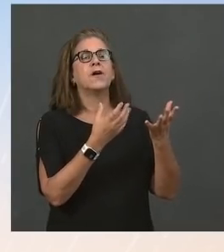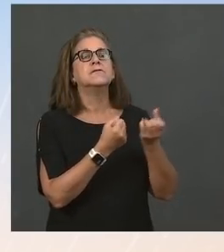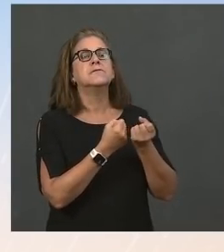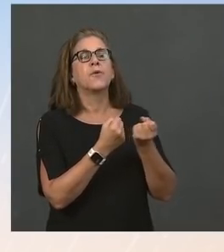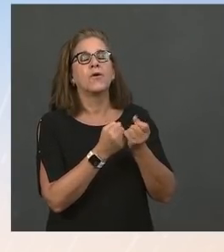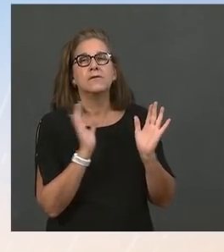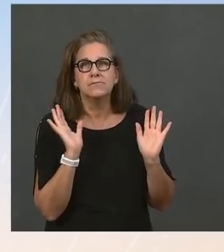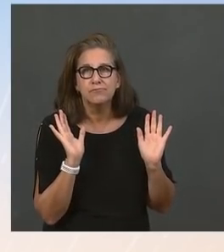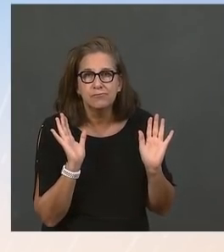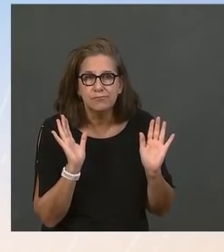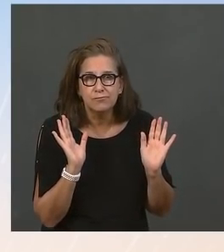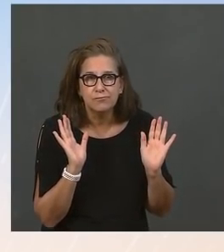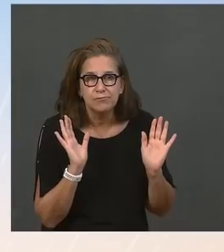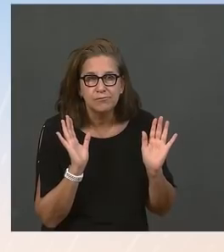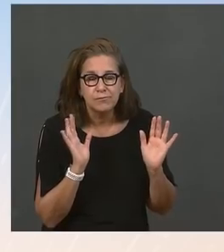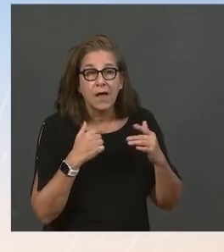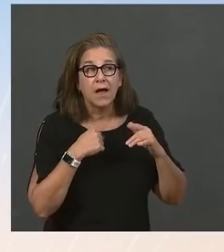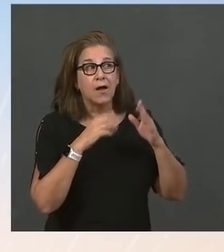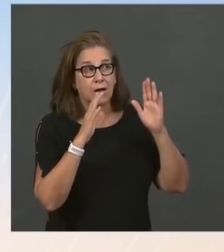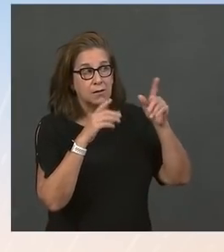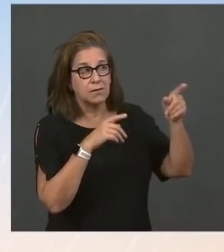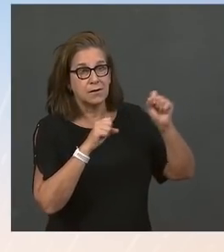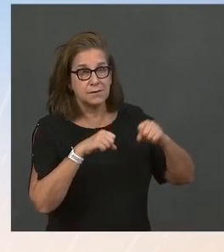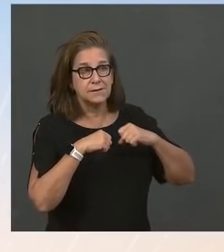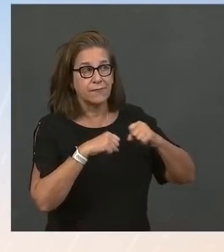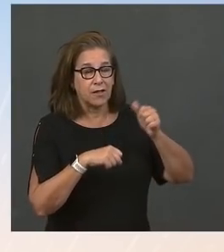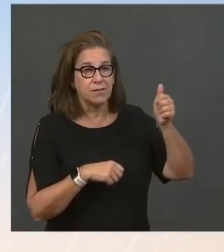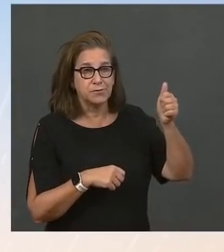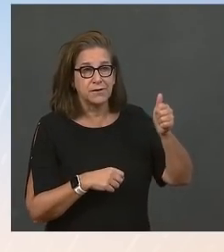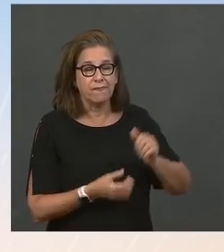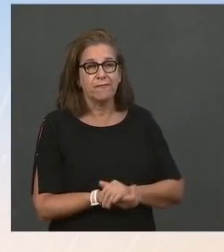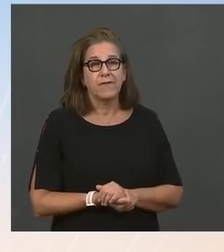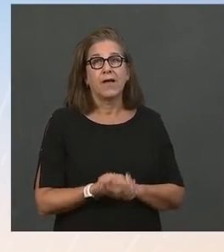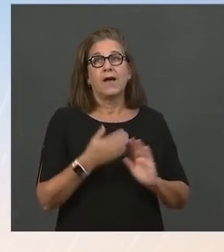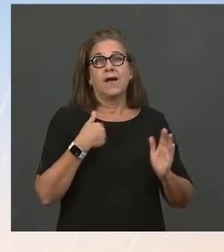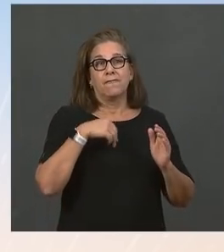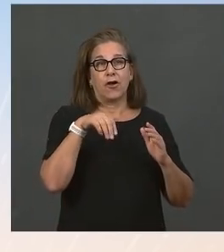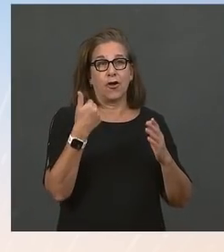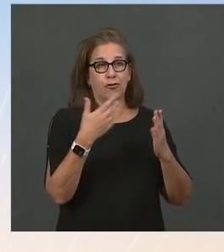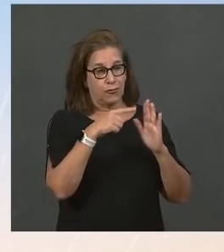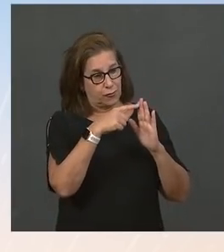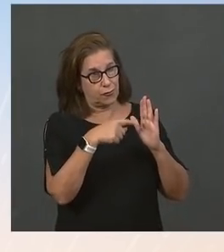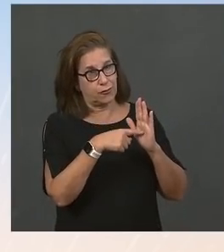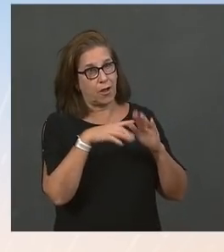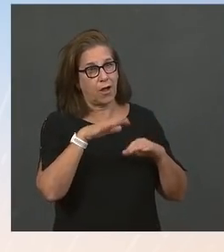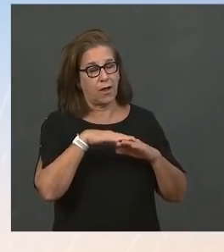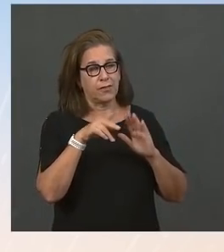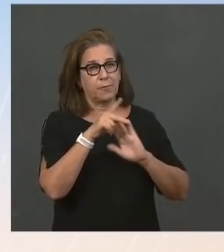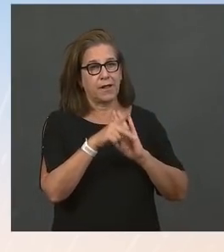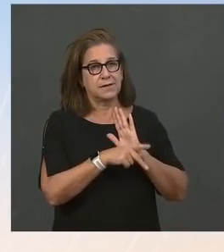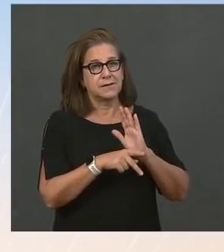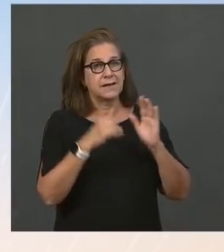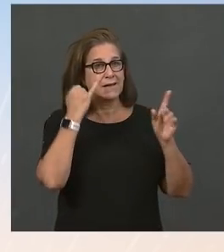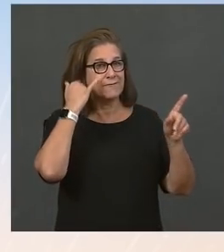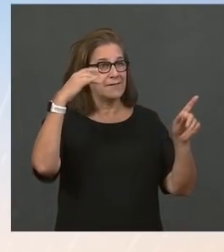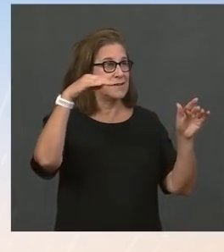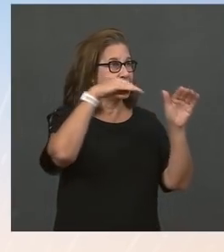Another principle is that we regard any effort to determine the future of Taiwan by other than peaceful means as a threat to the peace and security of the Western Pacific.